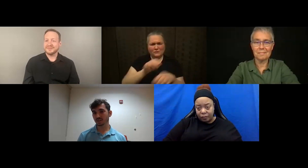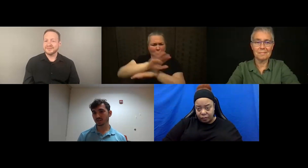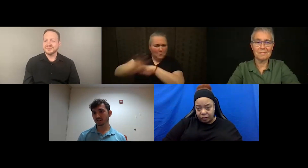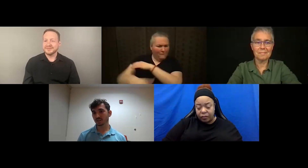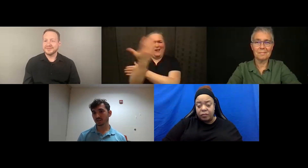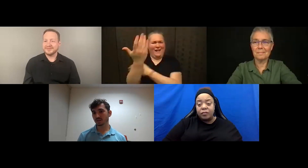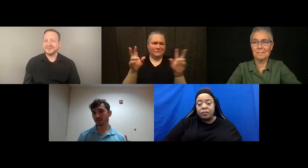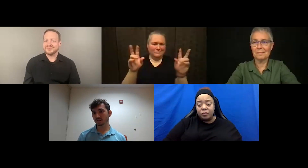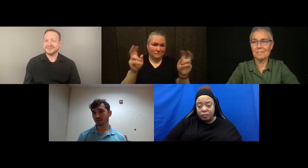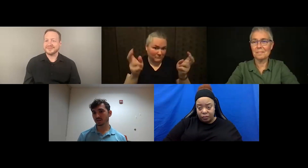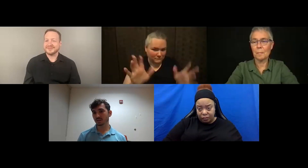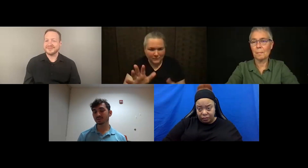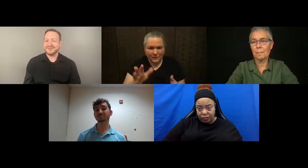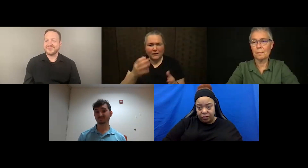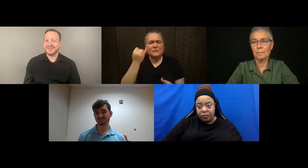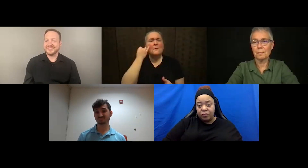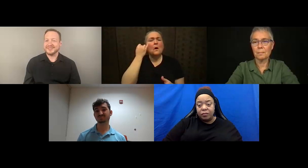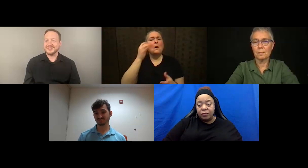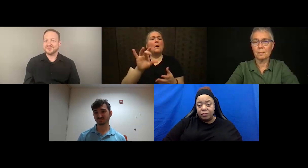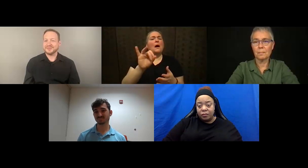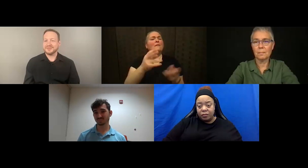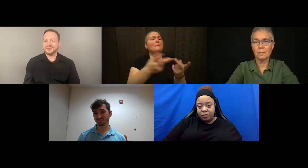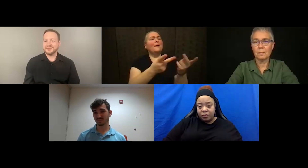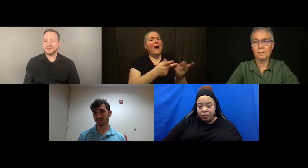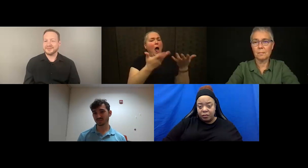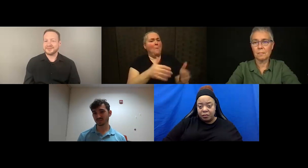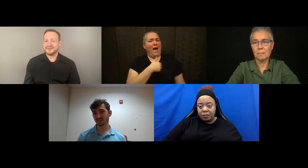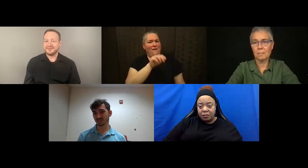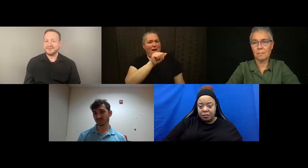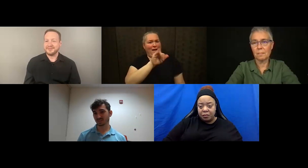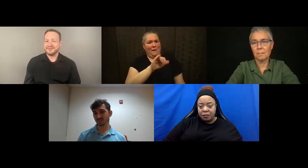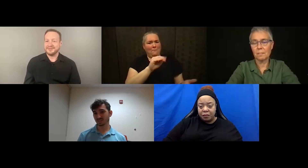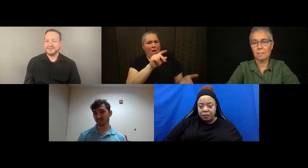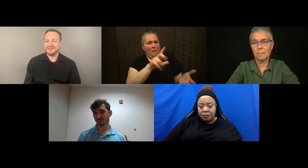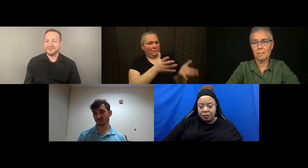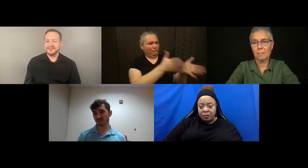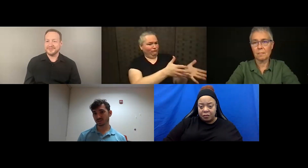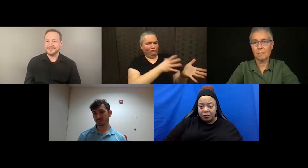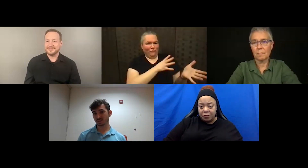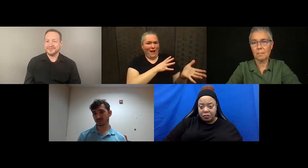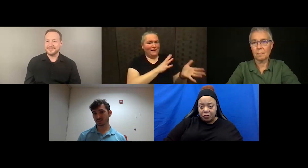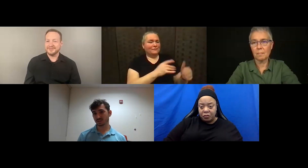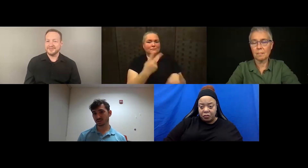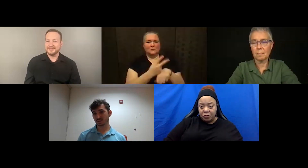Sometimes technology changes overnight. I mean figure of speech there. But if we have AI set